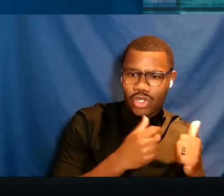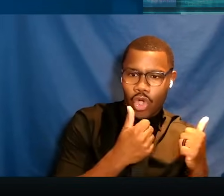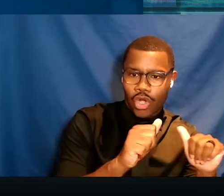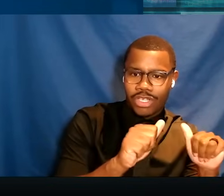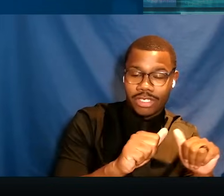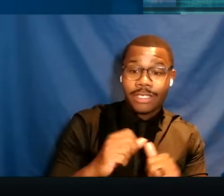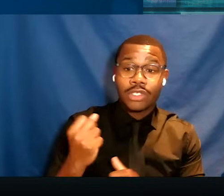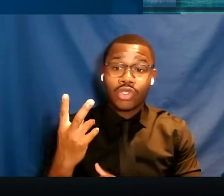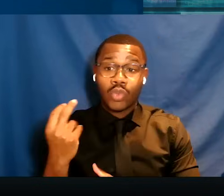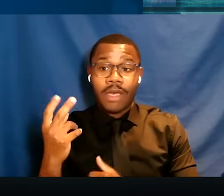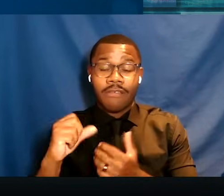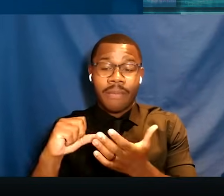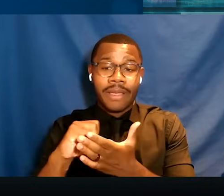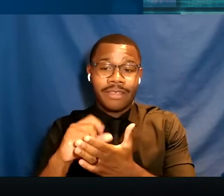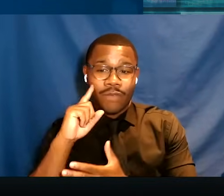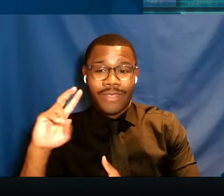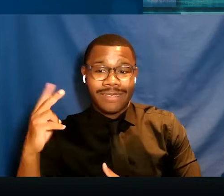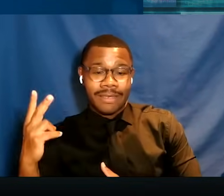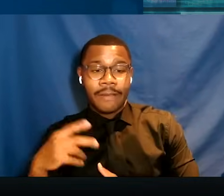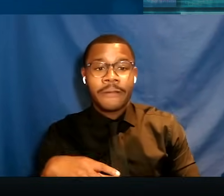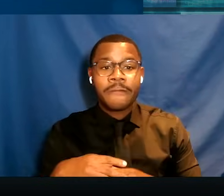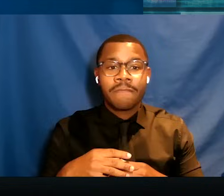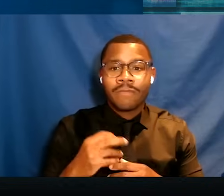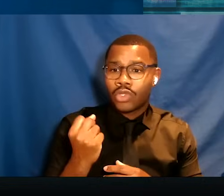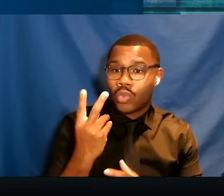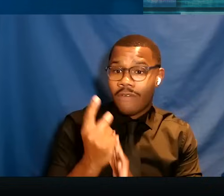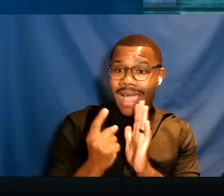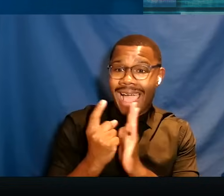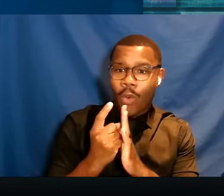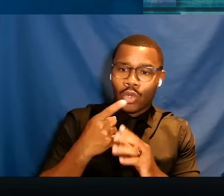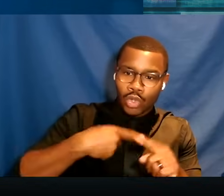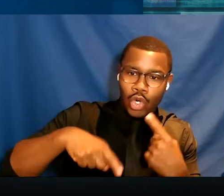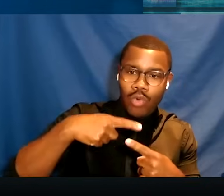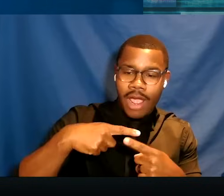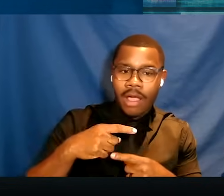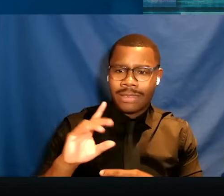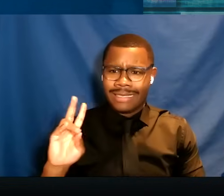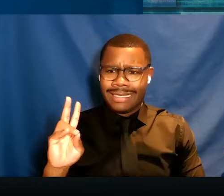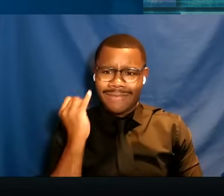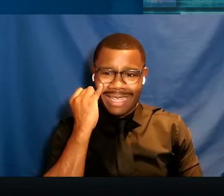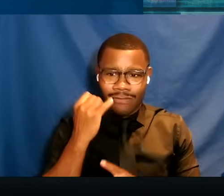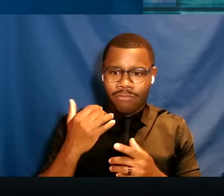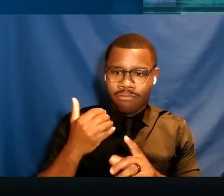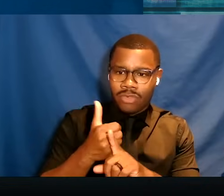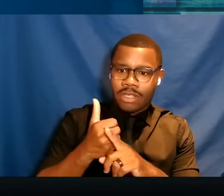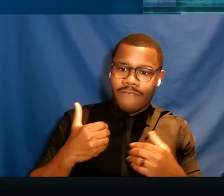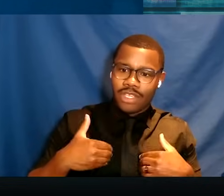You get 48 hours turnaround, 72 hours if you're a minor. And very exciting, those 48 hours cannot include weekends